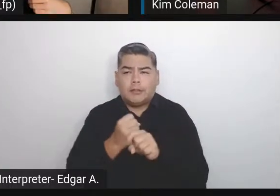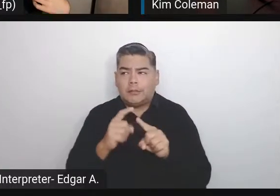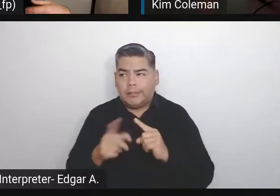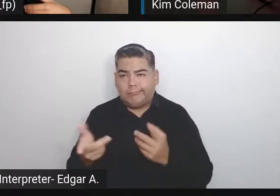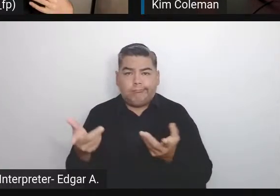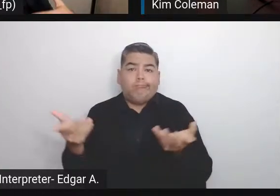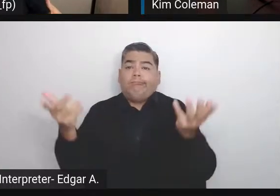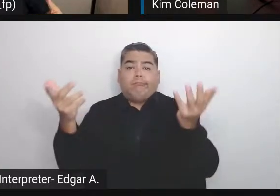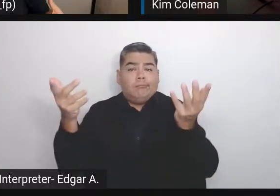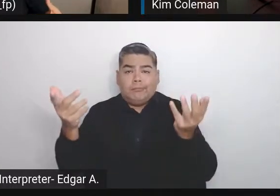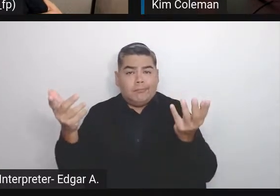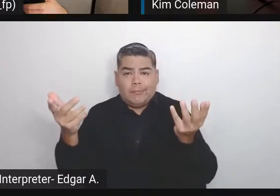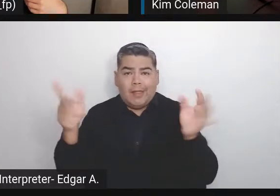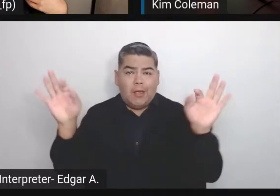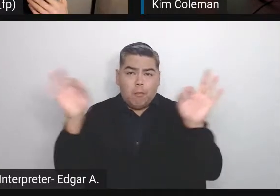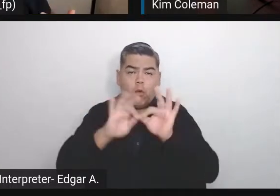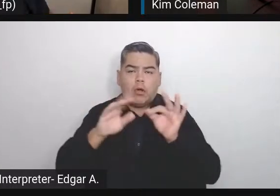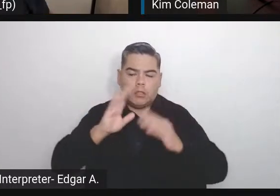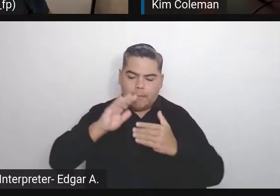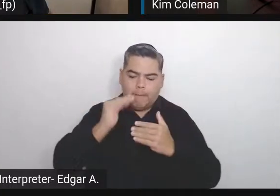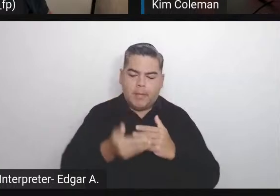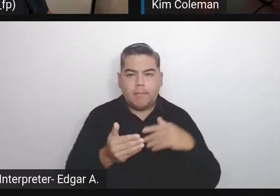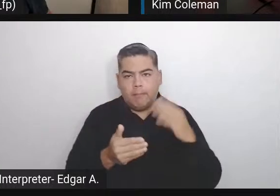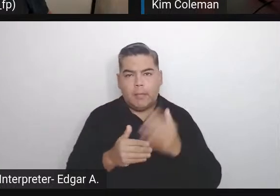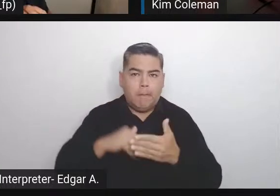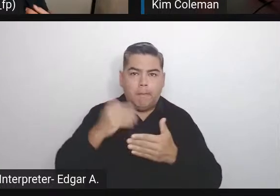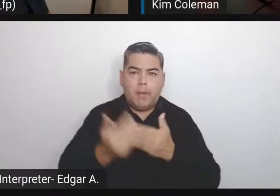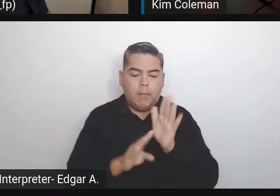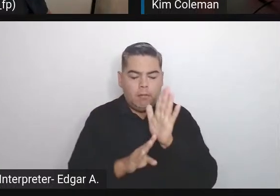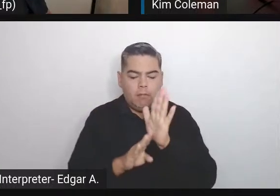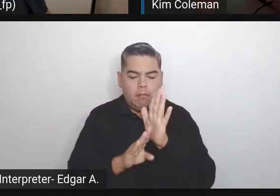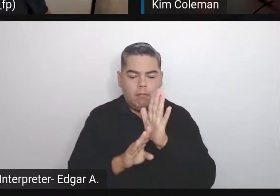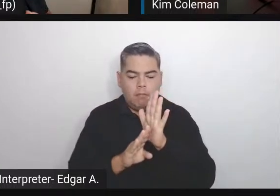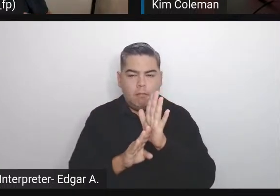take even years. But it does not matter.